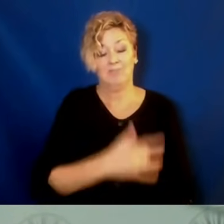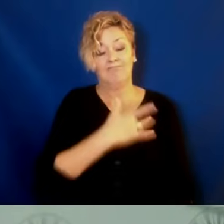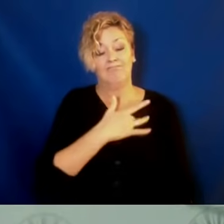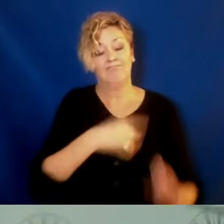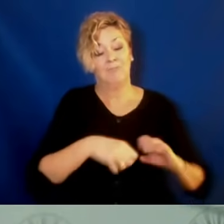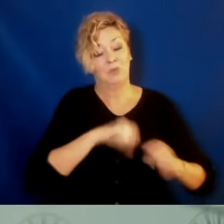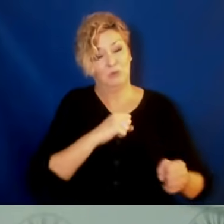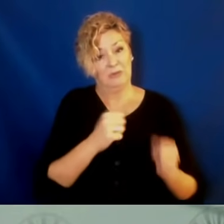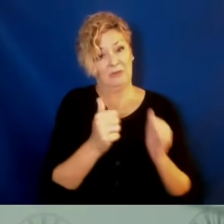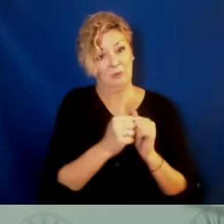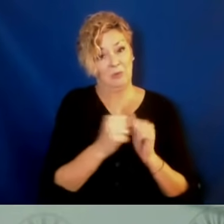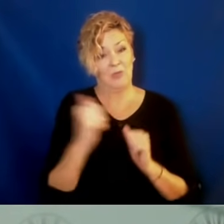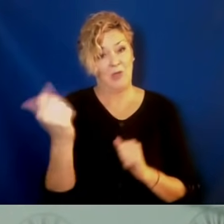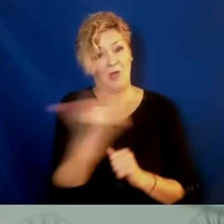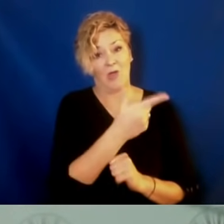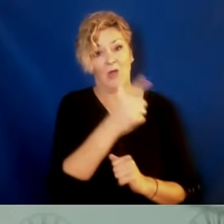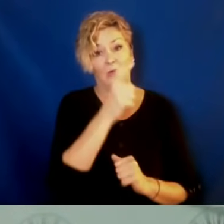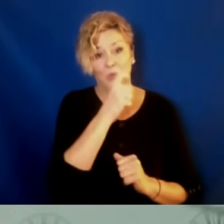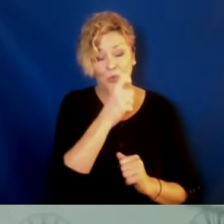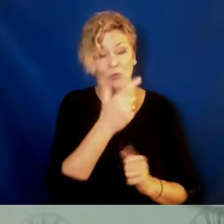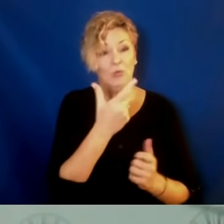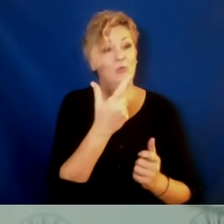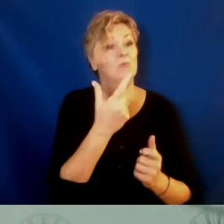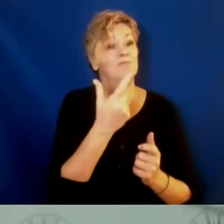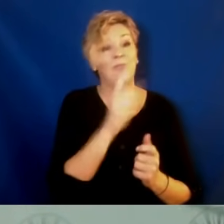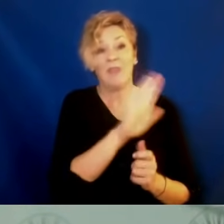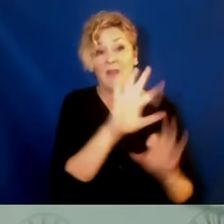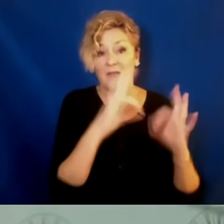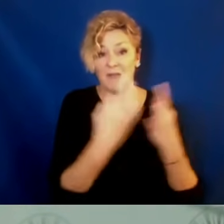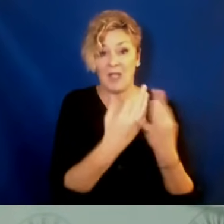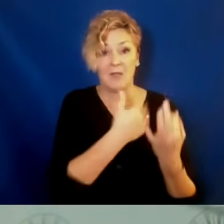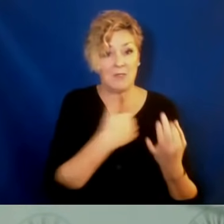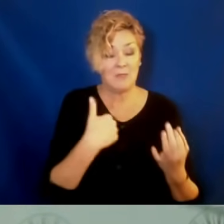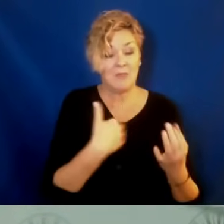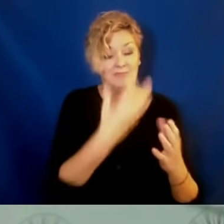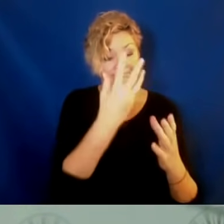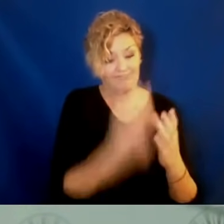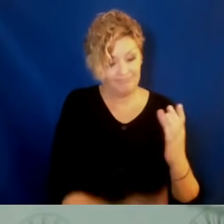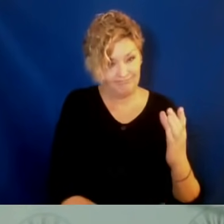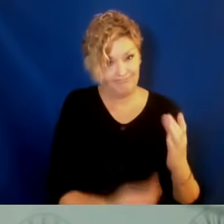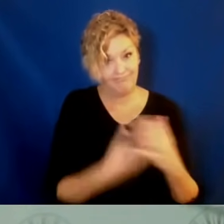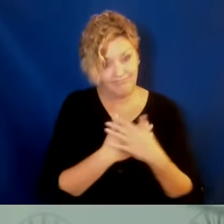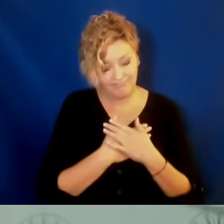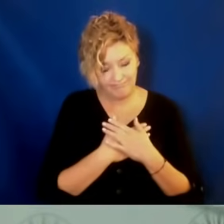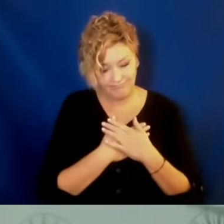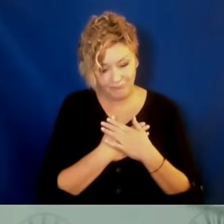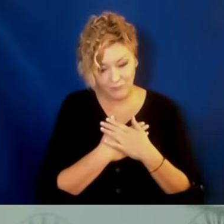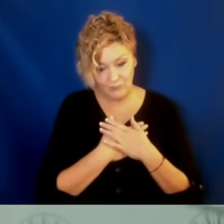6 new individuals who have died from COVID-19 for a total of 269 deaths in our province.